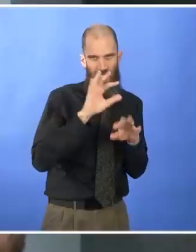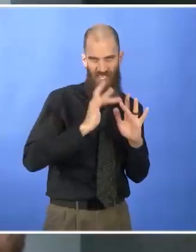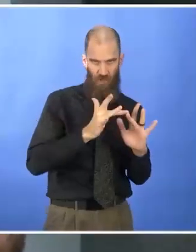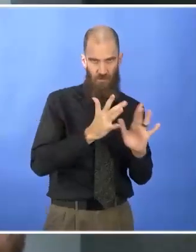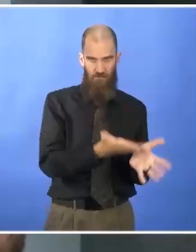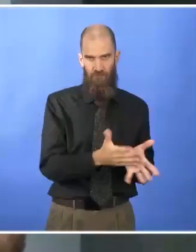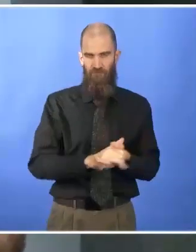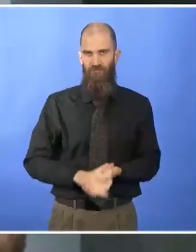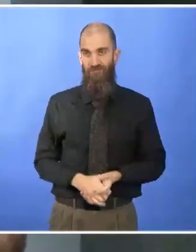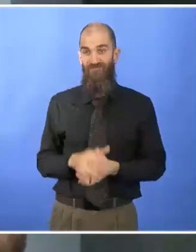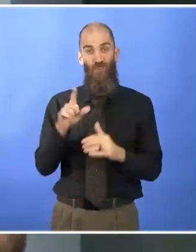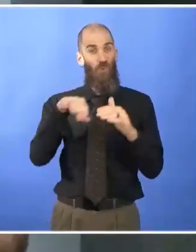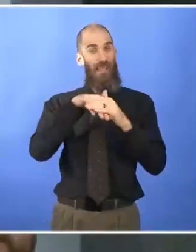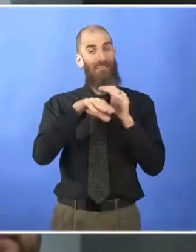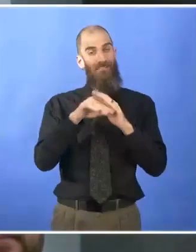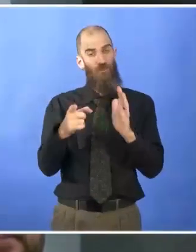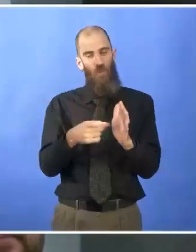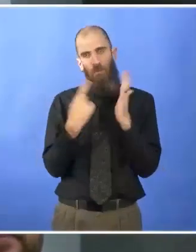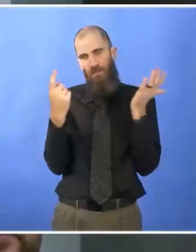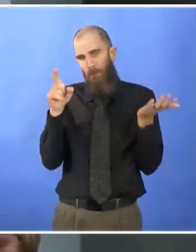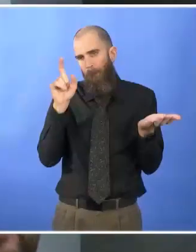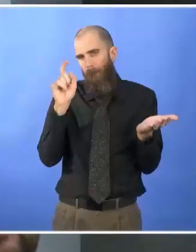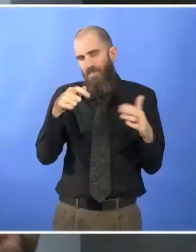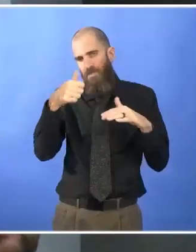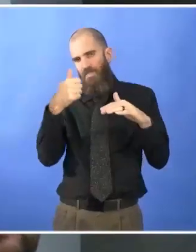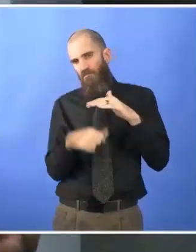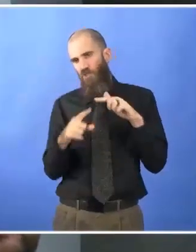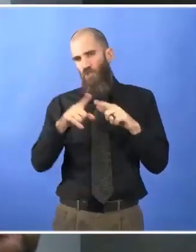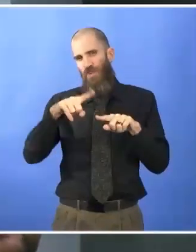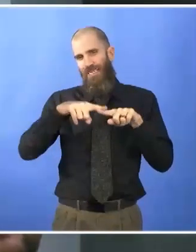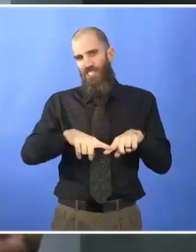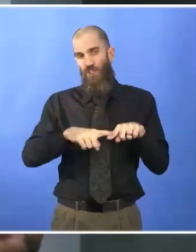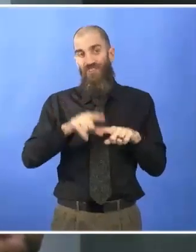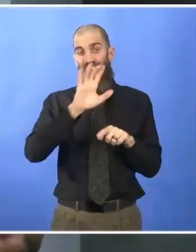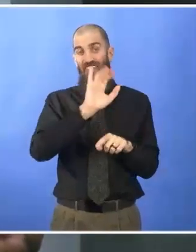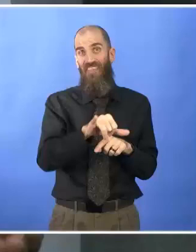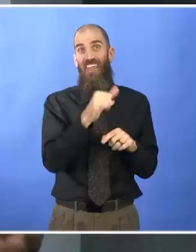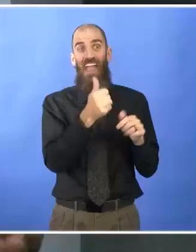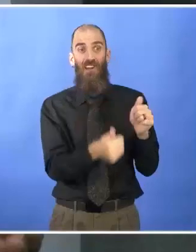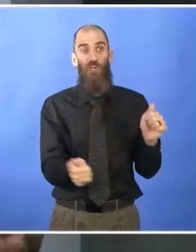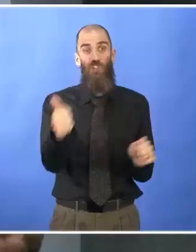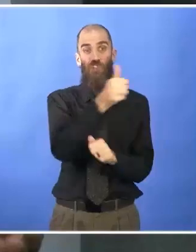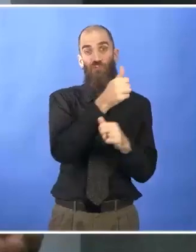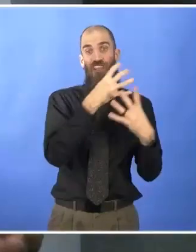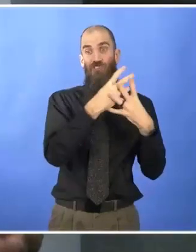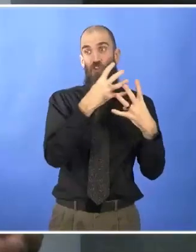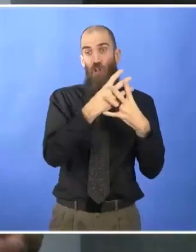REFUSE TO PERMIT SUCH ACCESS. THE COMMISSION WOULD AMEND ITS